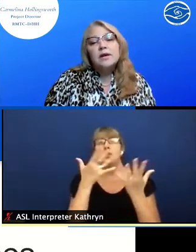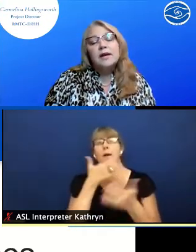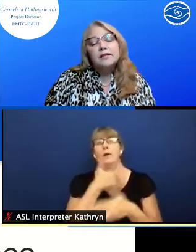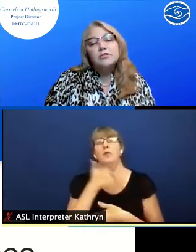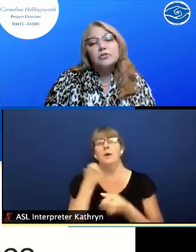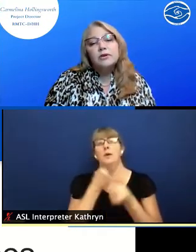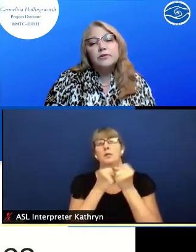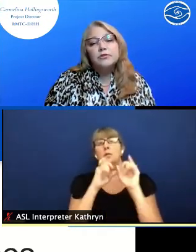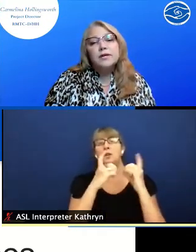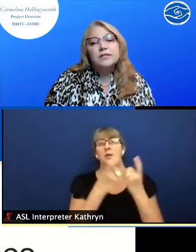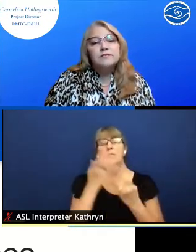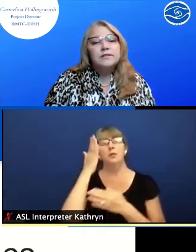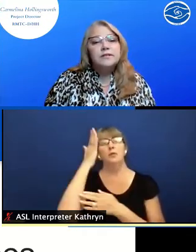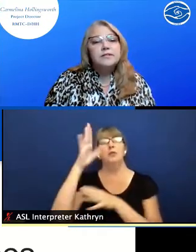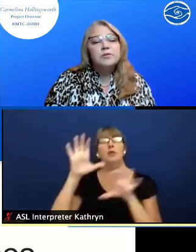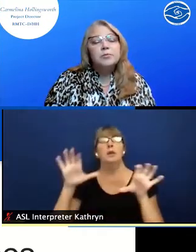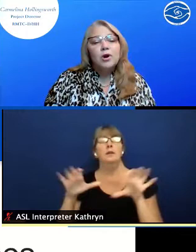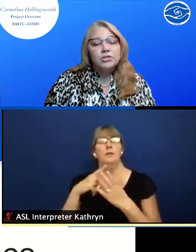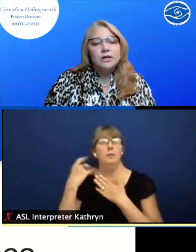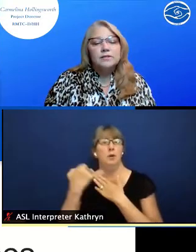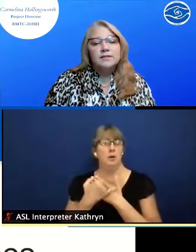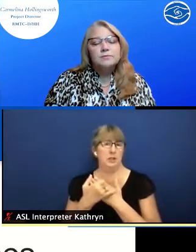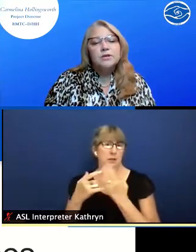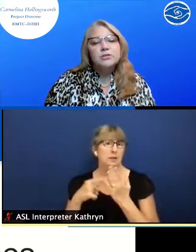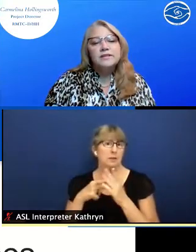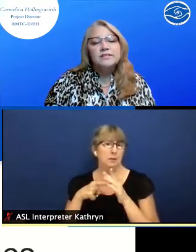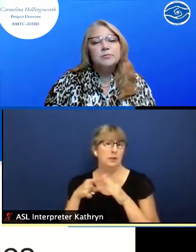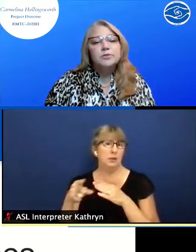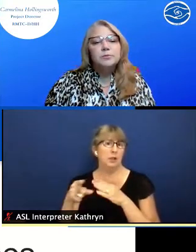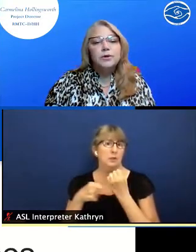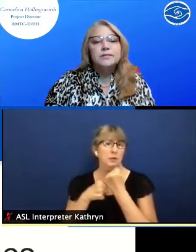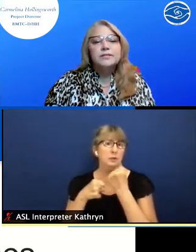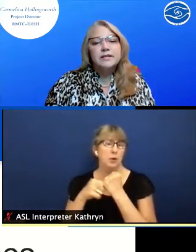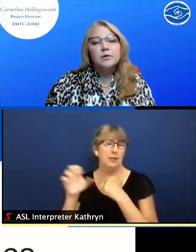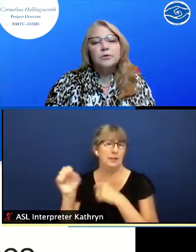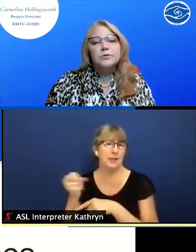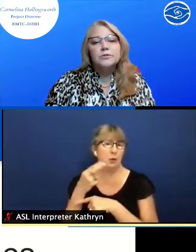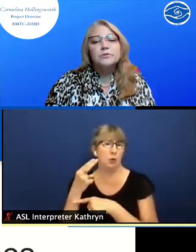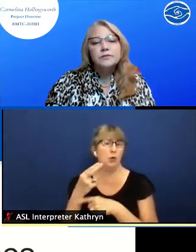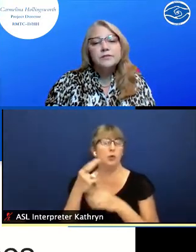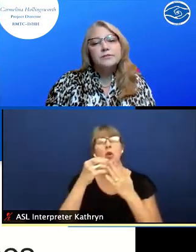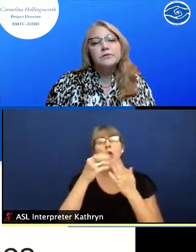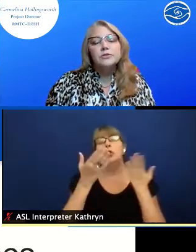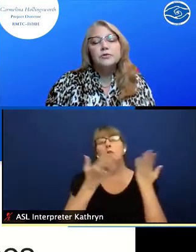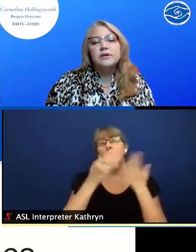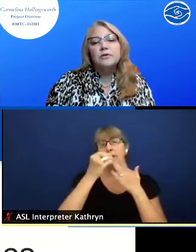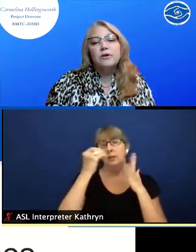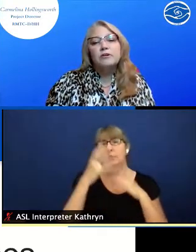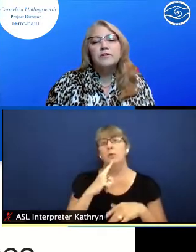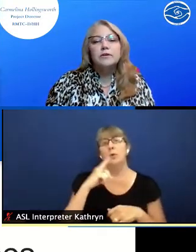and to direct future activities of the projects that specialize in supporting stakeholders, serving students who are deaf or hard of hearing.